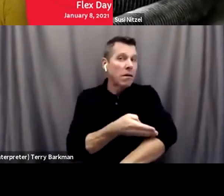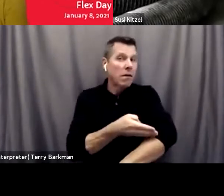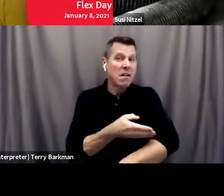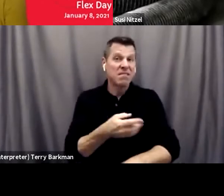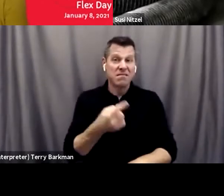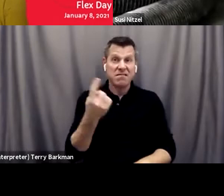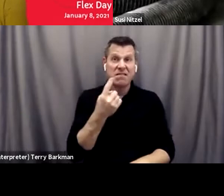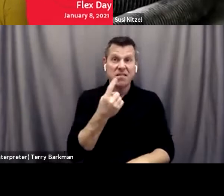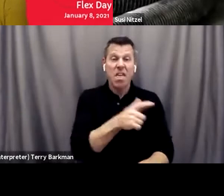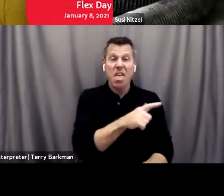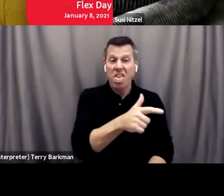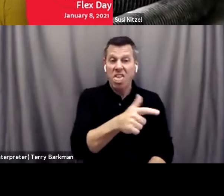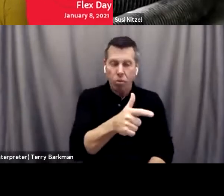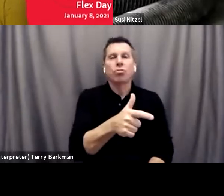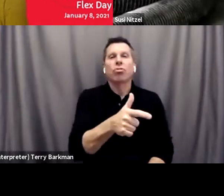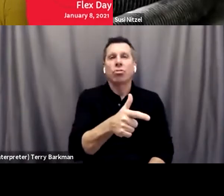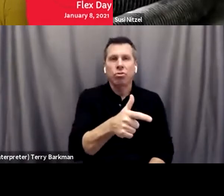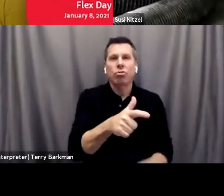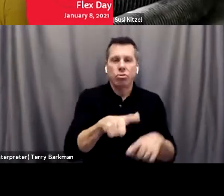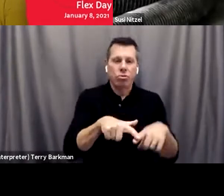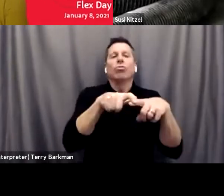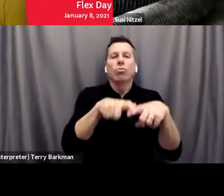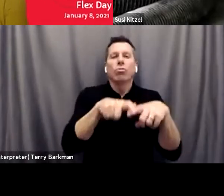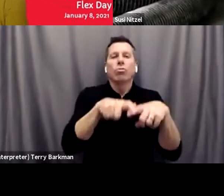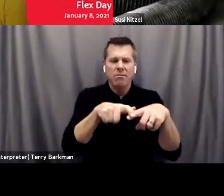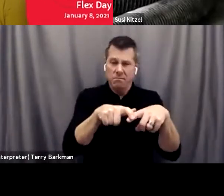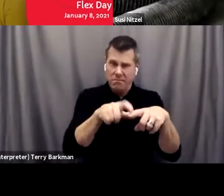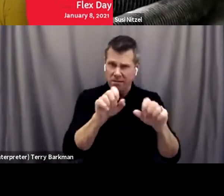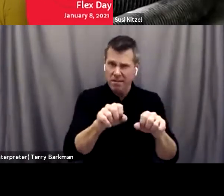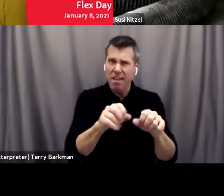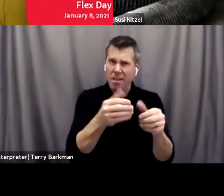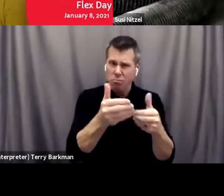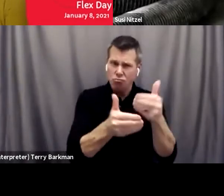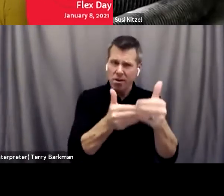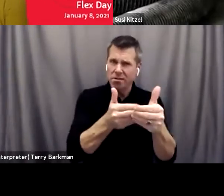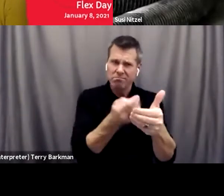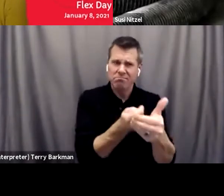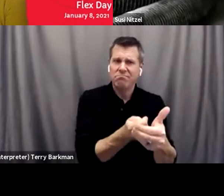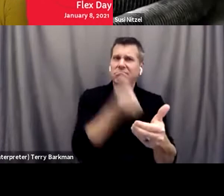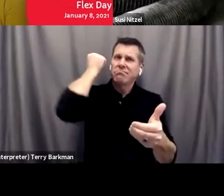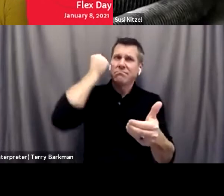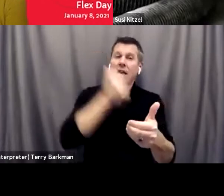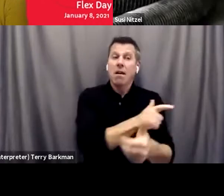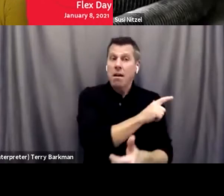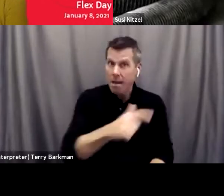to fix that, and that has been really key also to Guided Pathways is understanding the things that are not working and haven't been